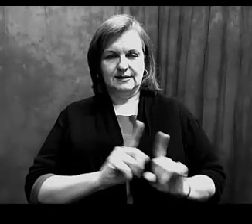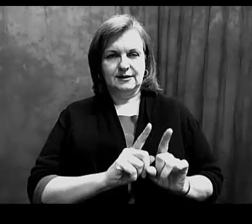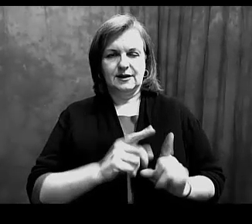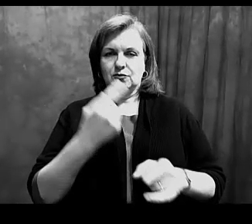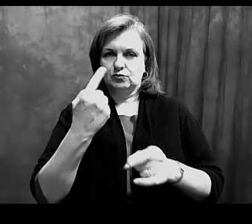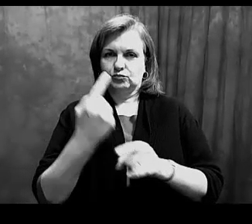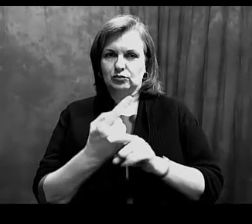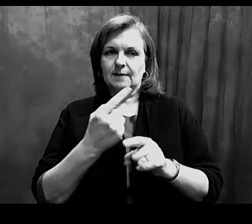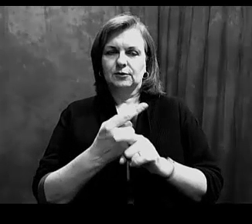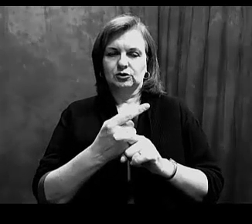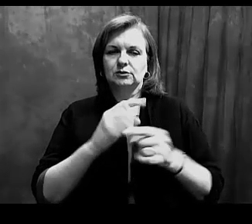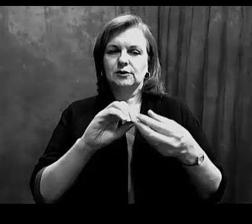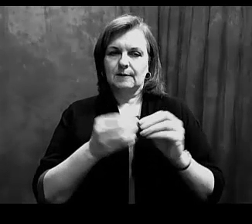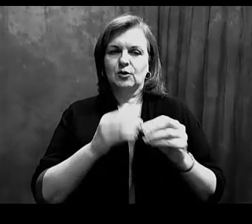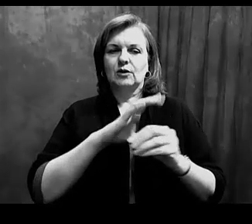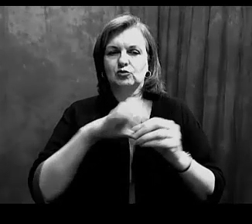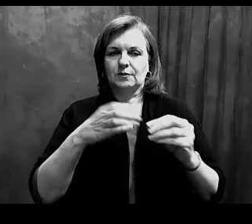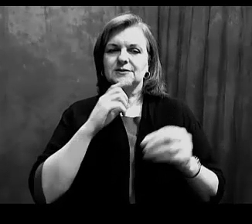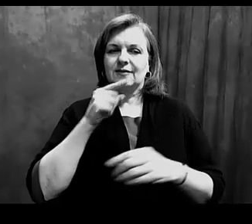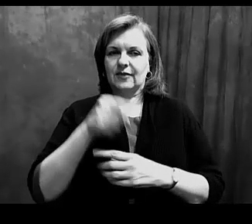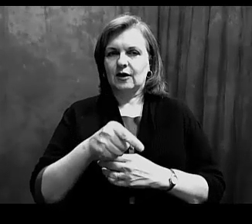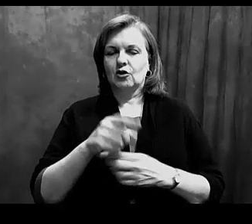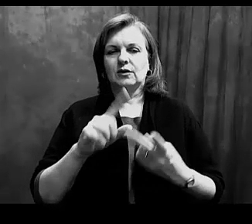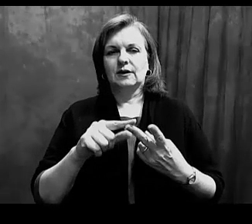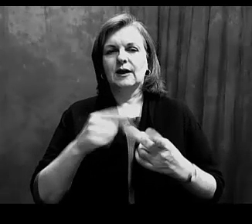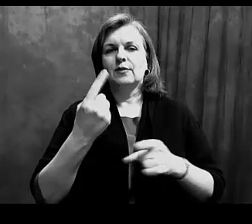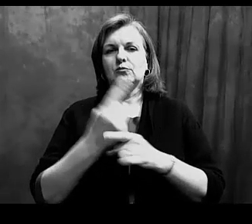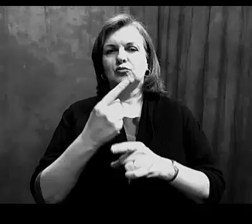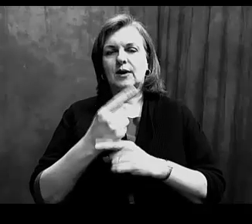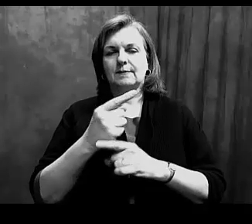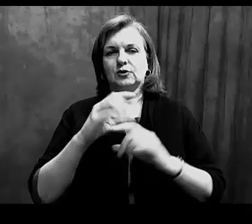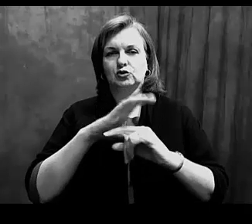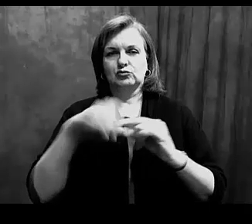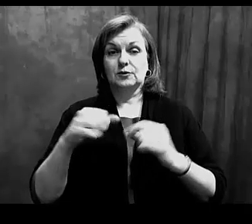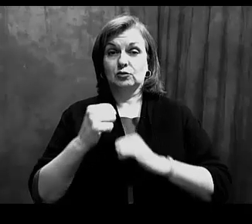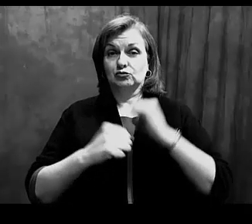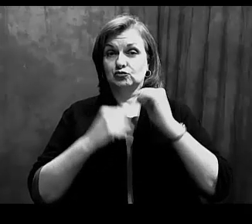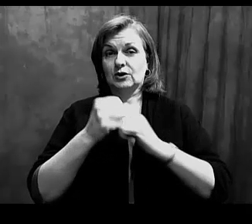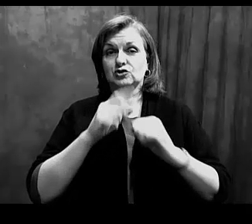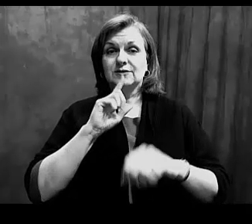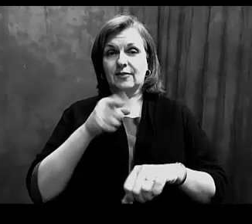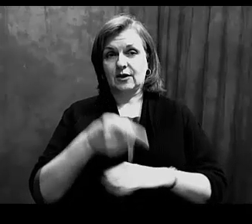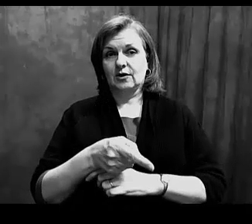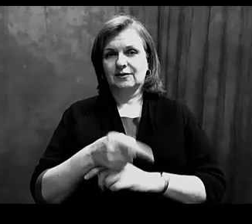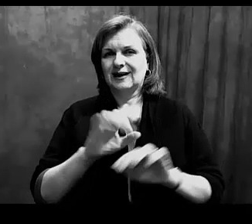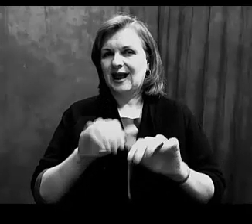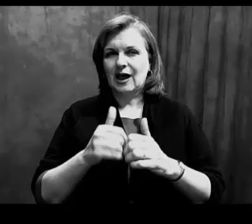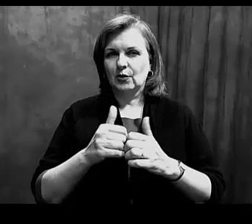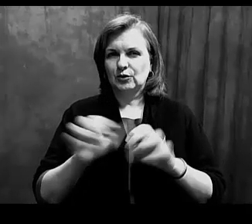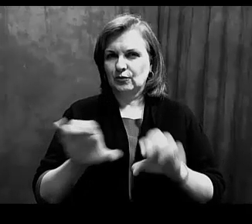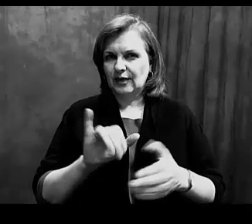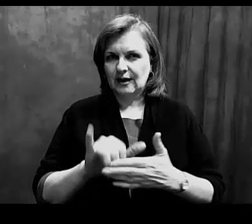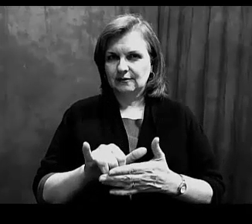"X"'s -- that the proper chromosome number is there and that the proper chromosomes structure is there